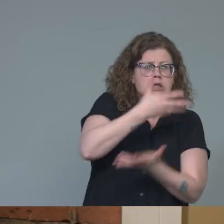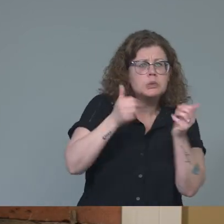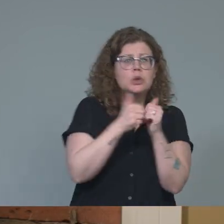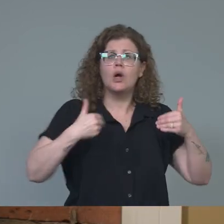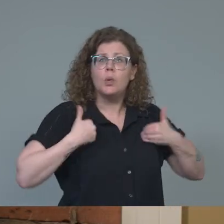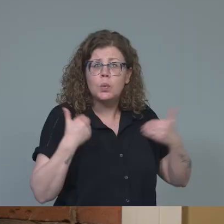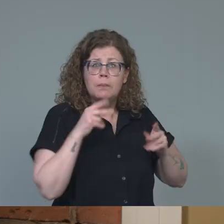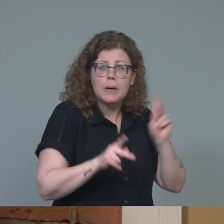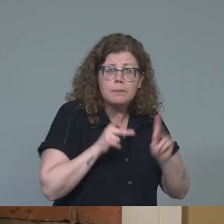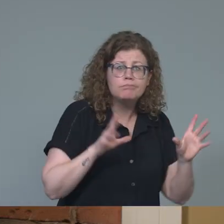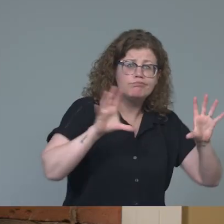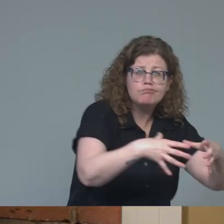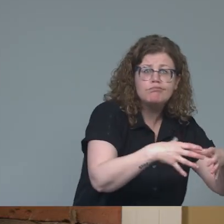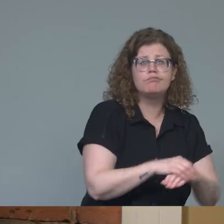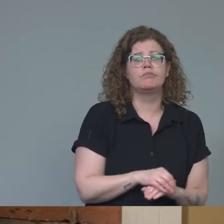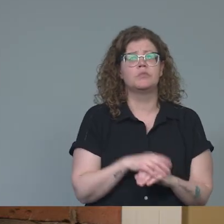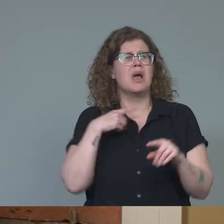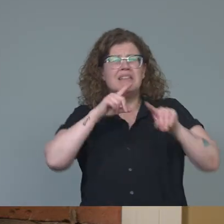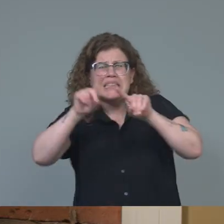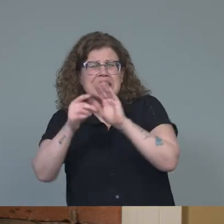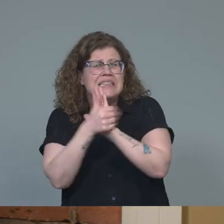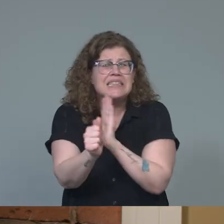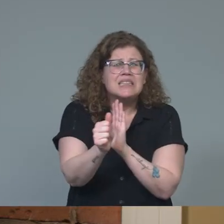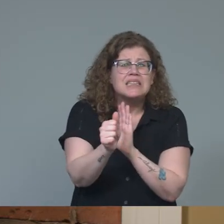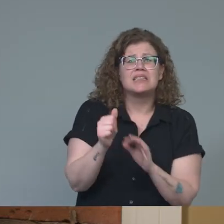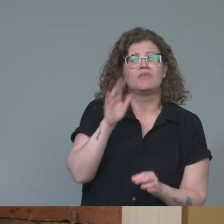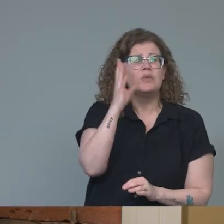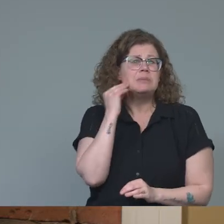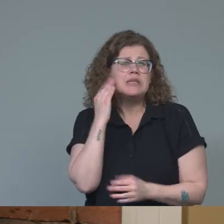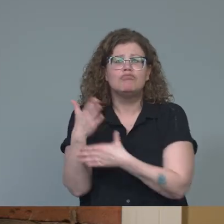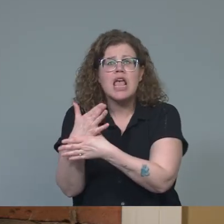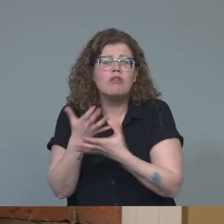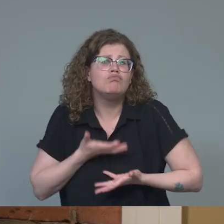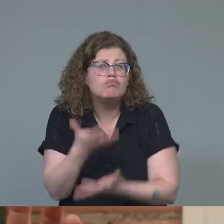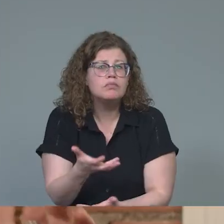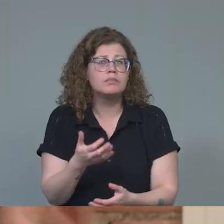contribution to the art project as a whole, not simply you getting some free labour.